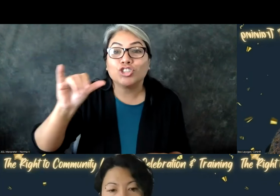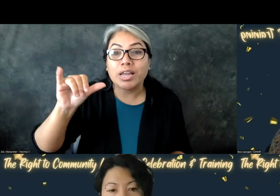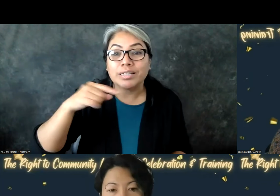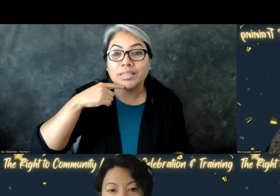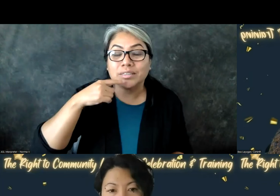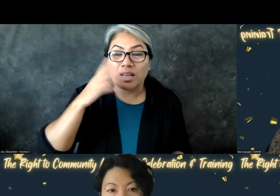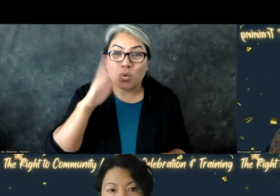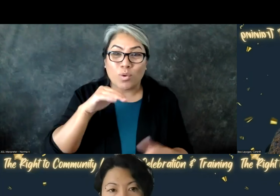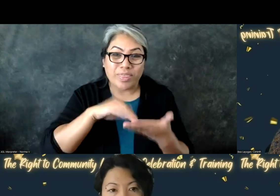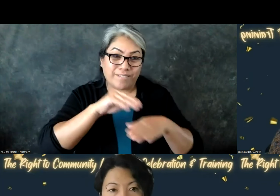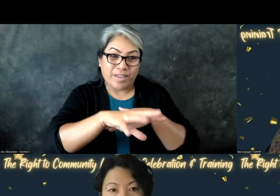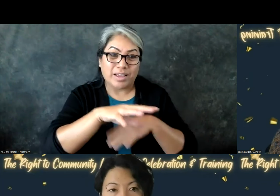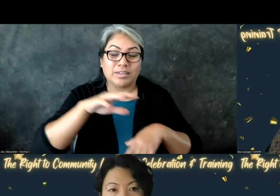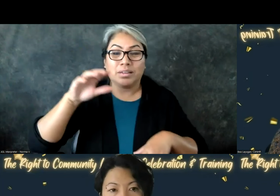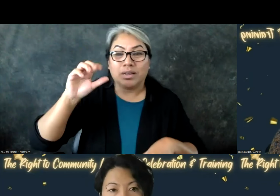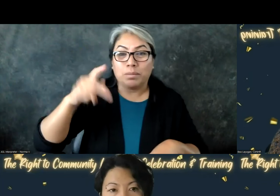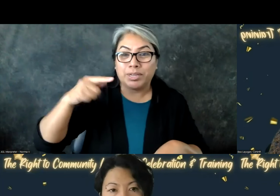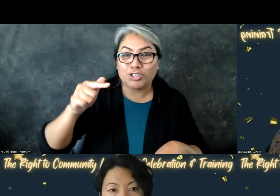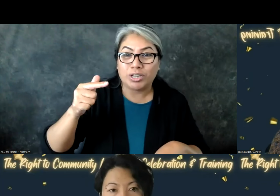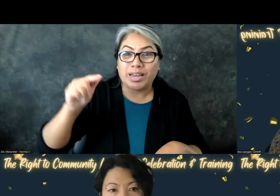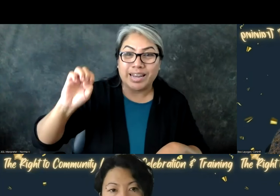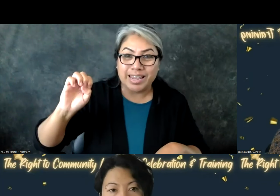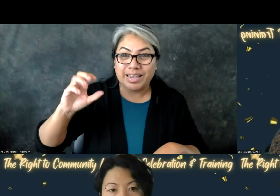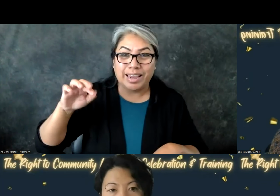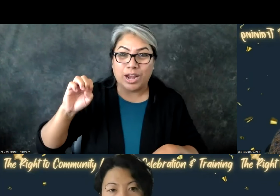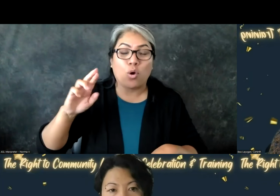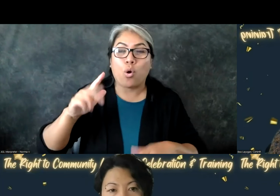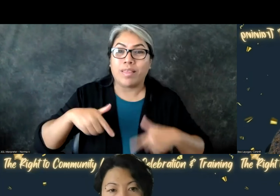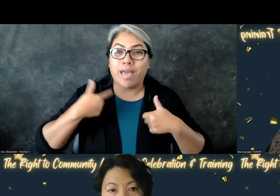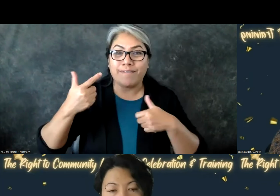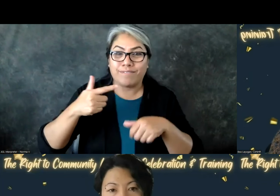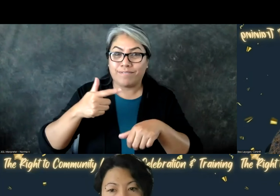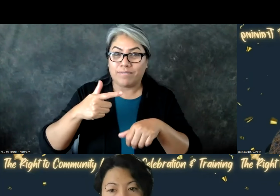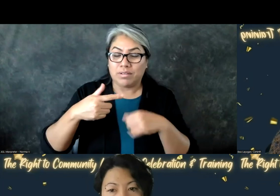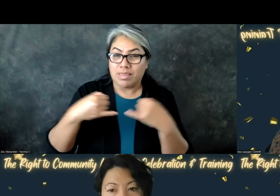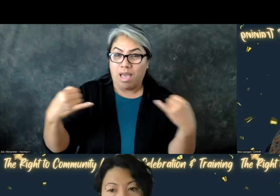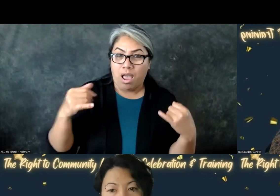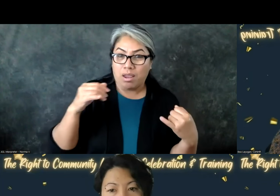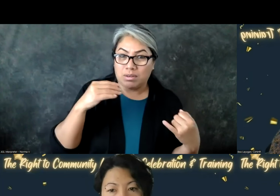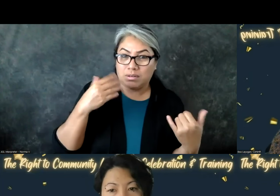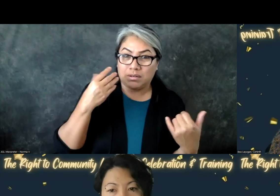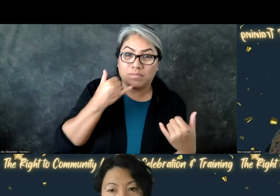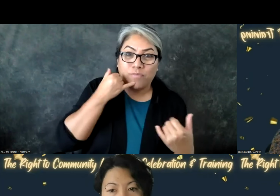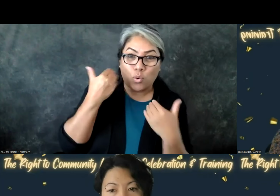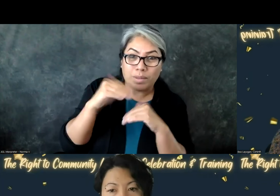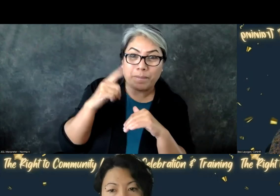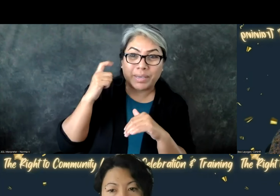Okay. We will come back to